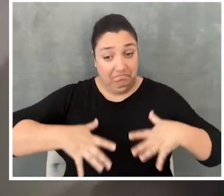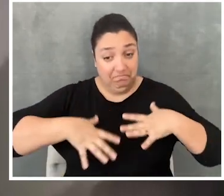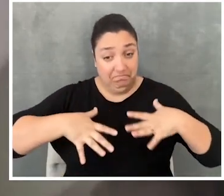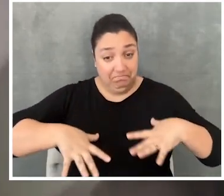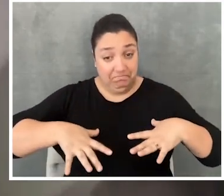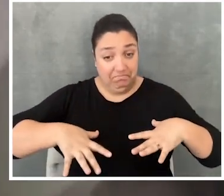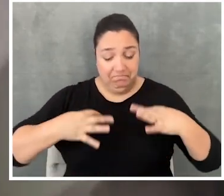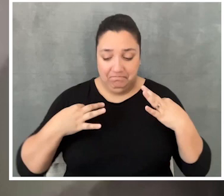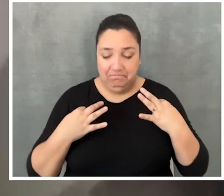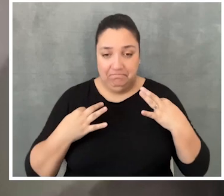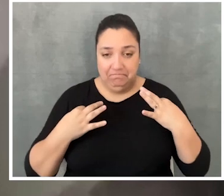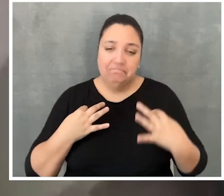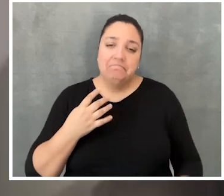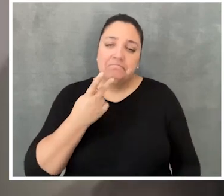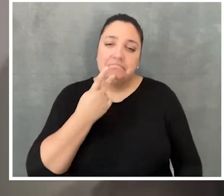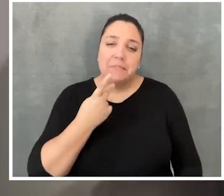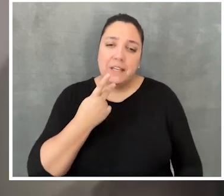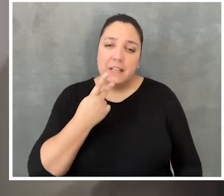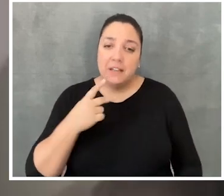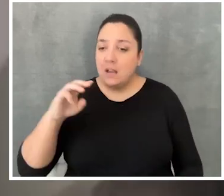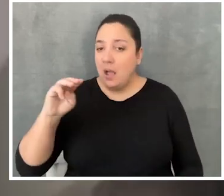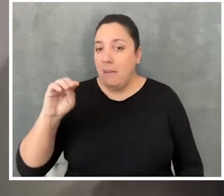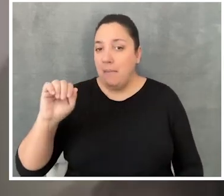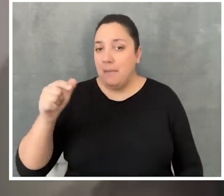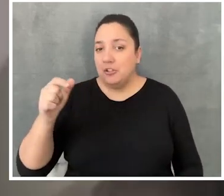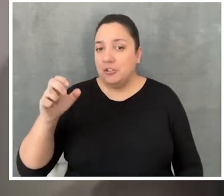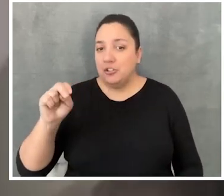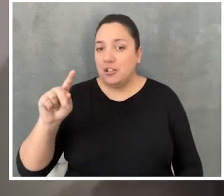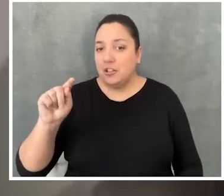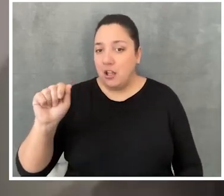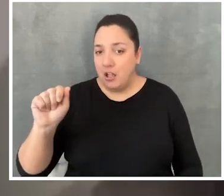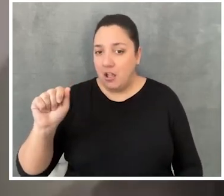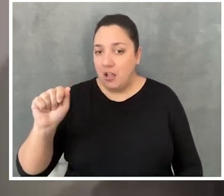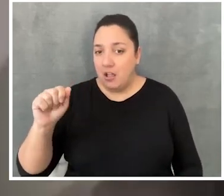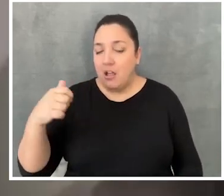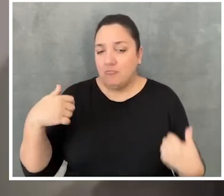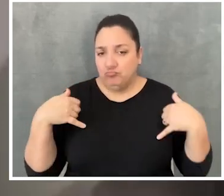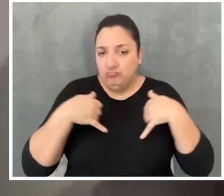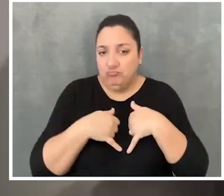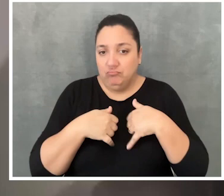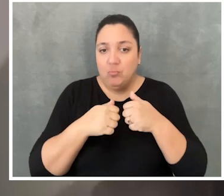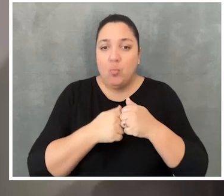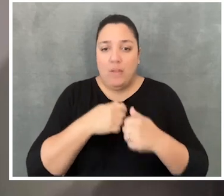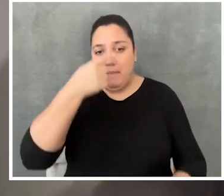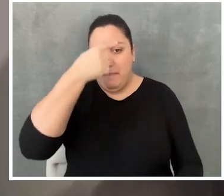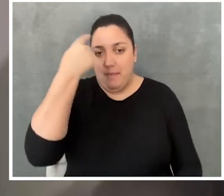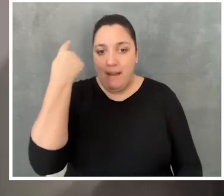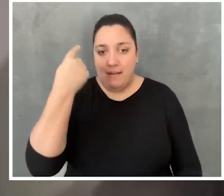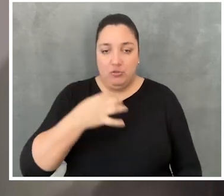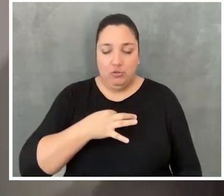a magenta colored top with a black undershirt. I have on glasses